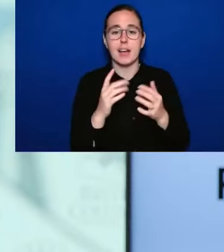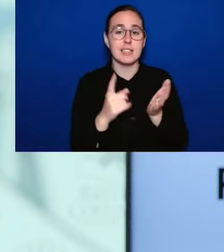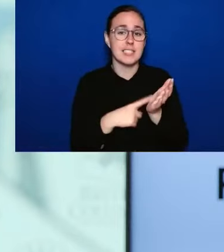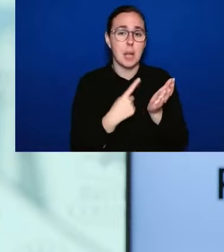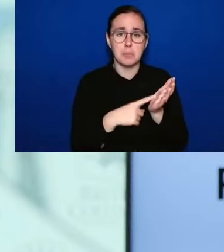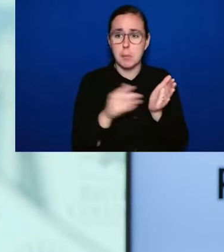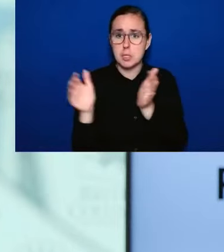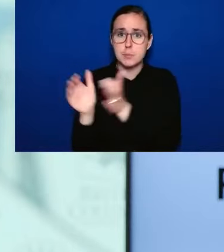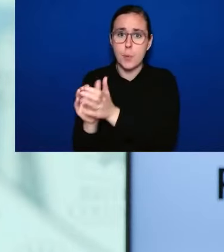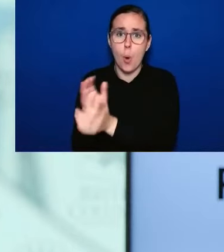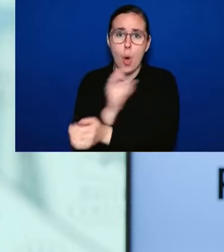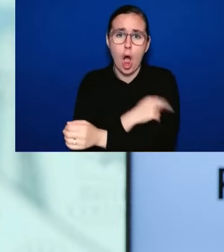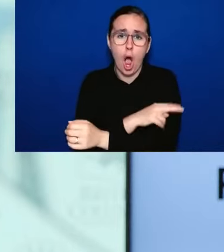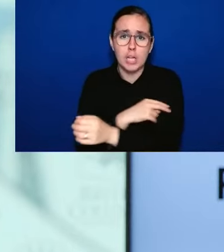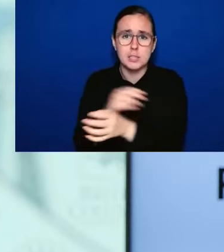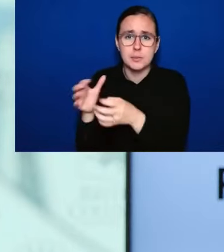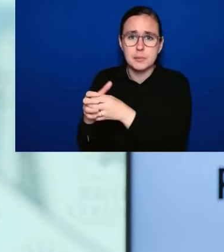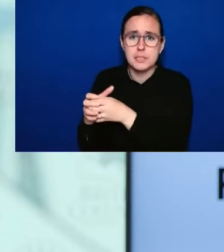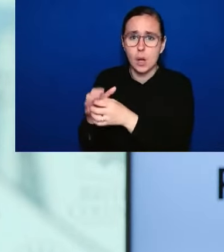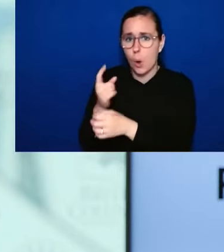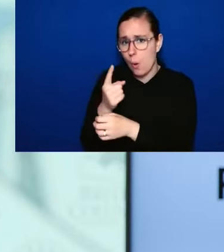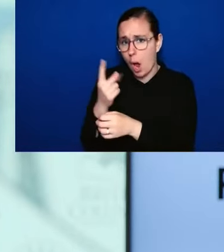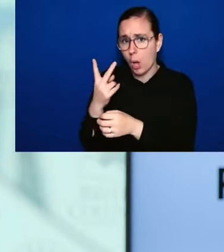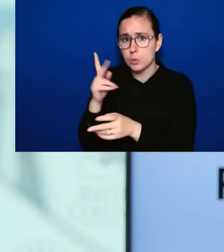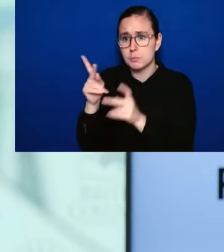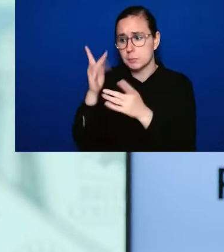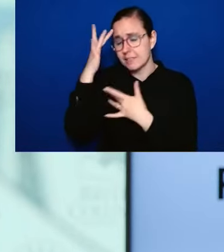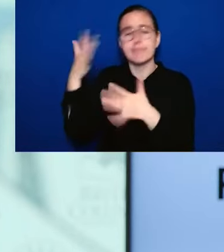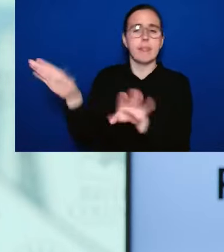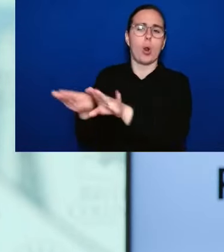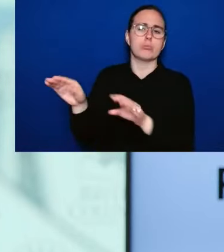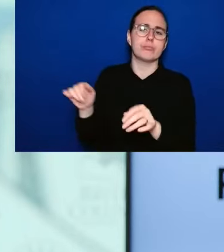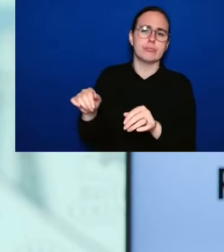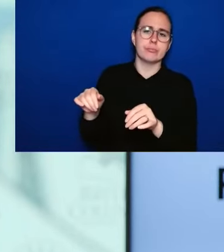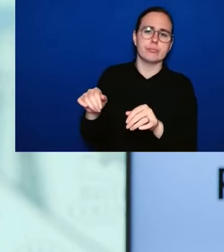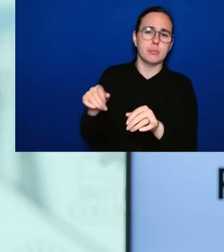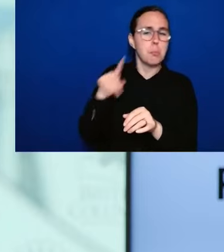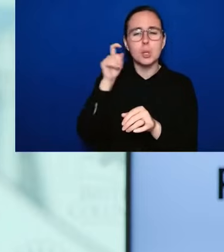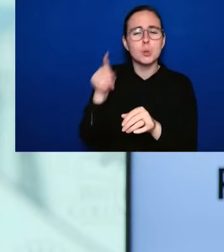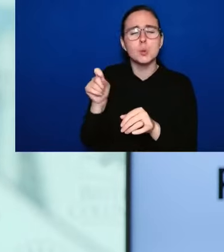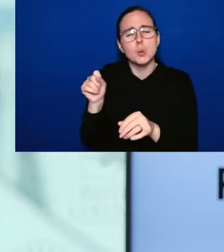example. So we've added down in